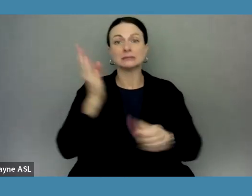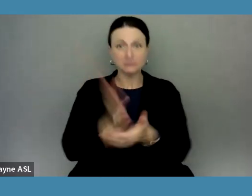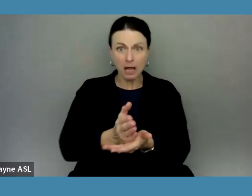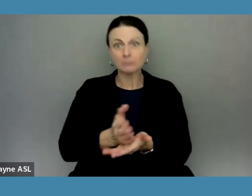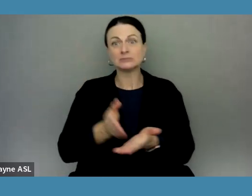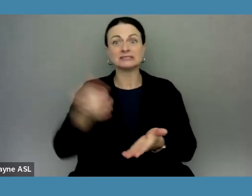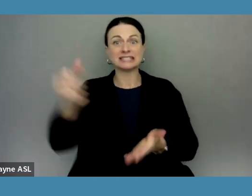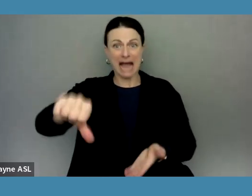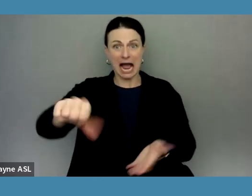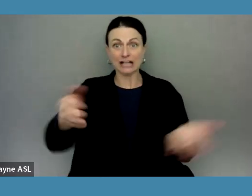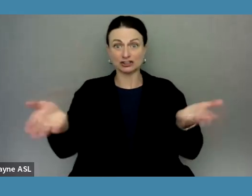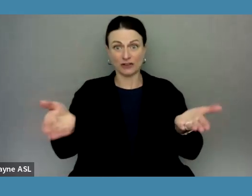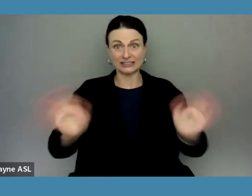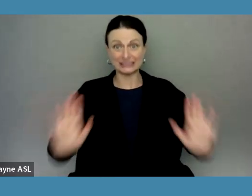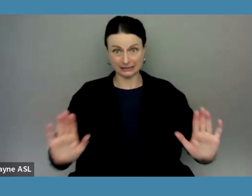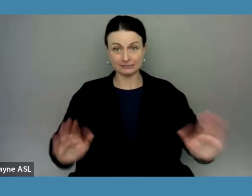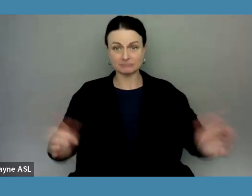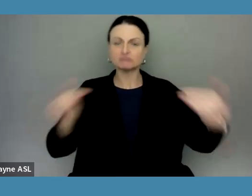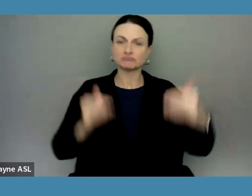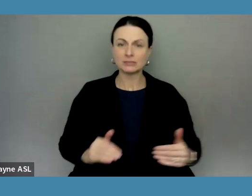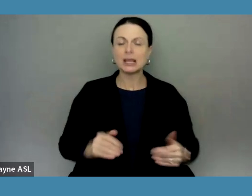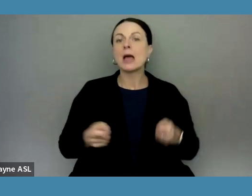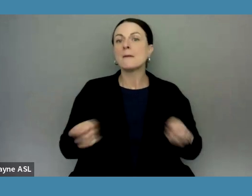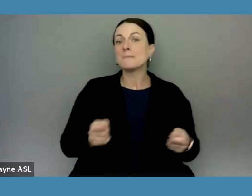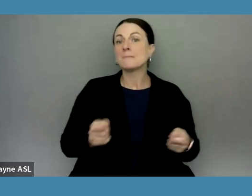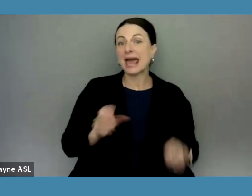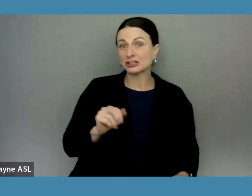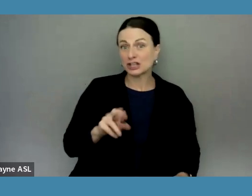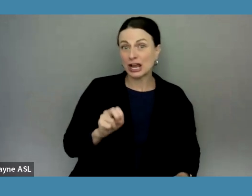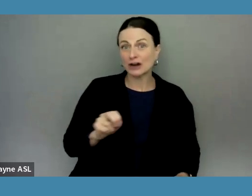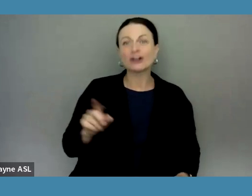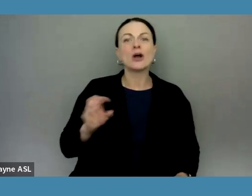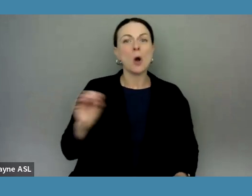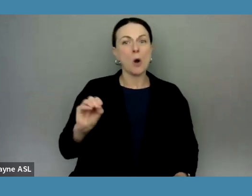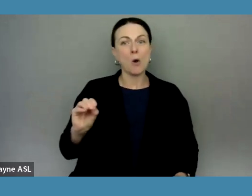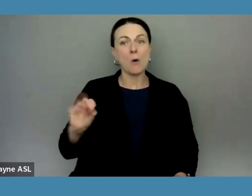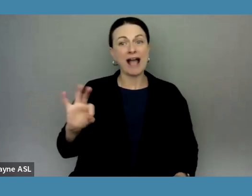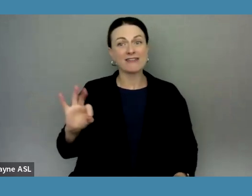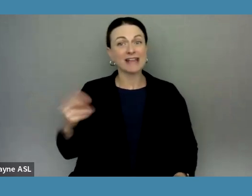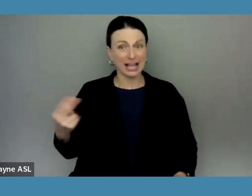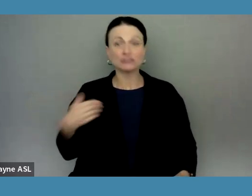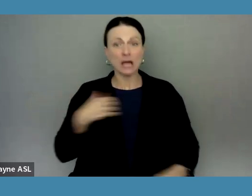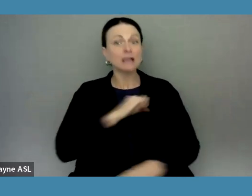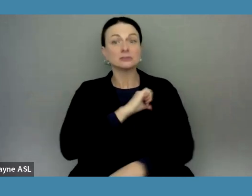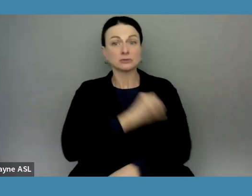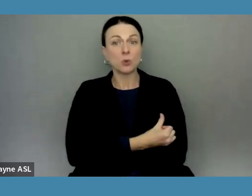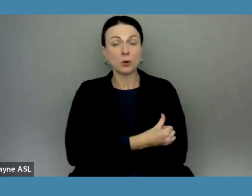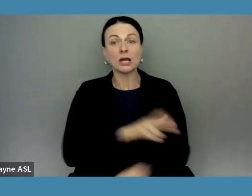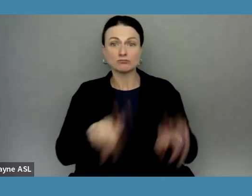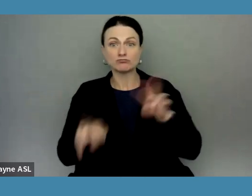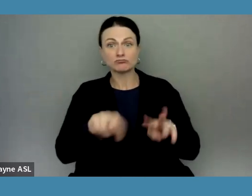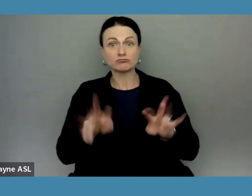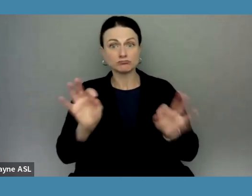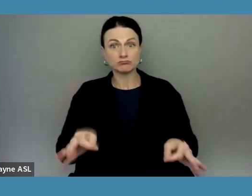In managed care cases, the Office of Fair Hearings has jurisdiction when the managed care plan